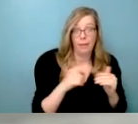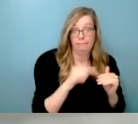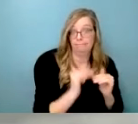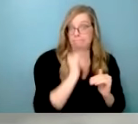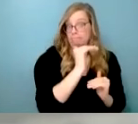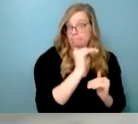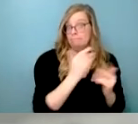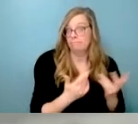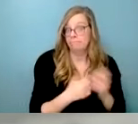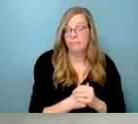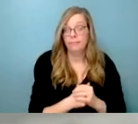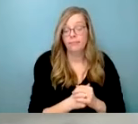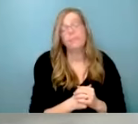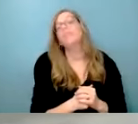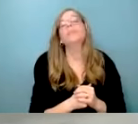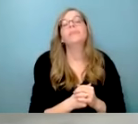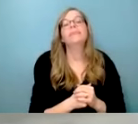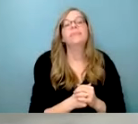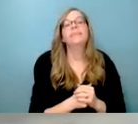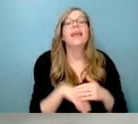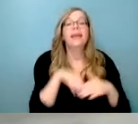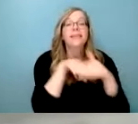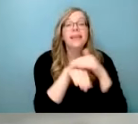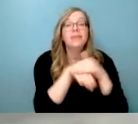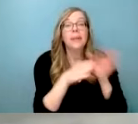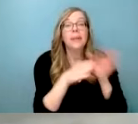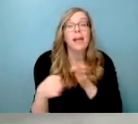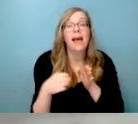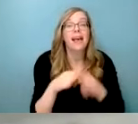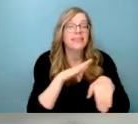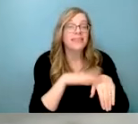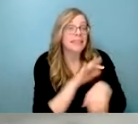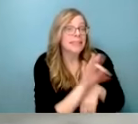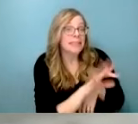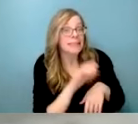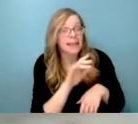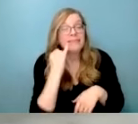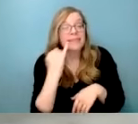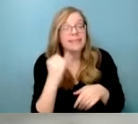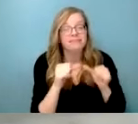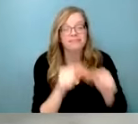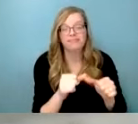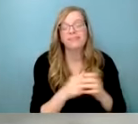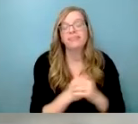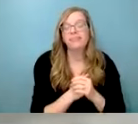accessibility plan tips continued prioritize accessibility when discussing corporate